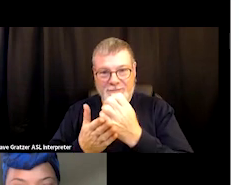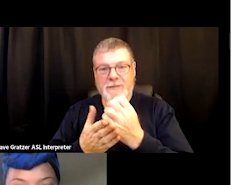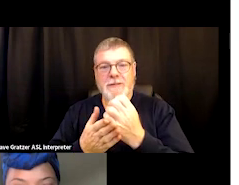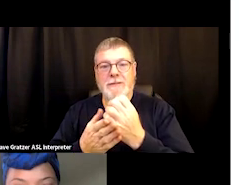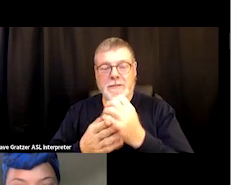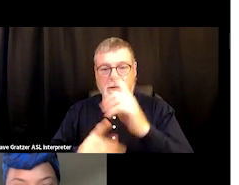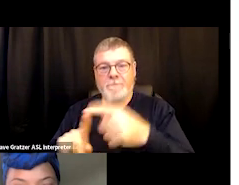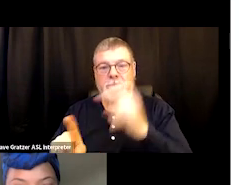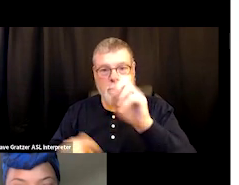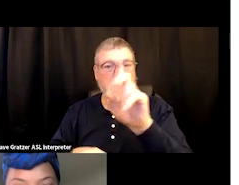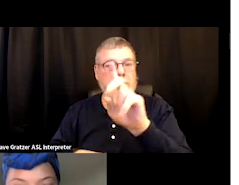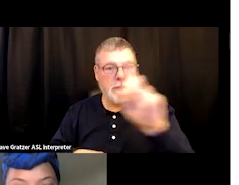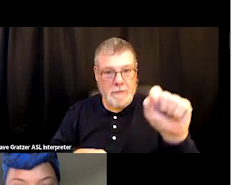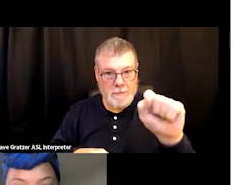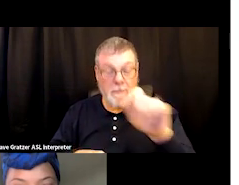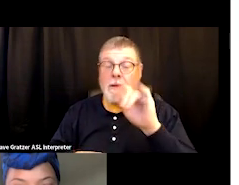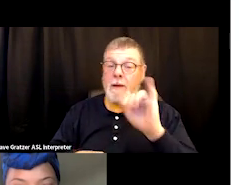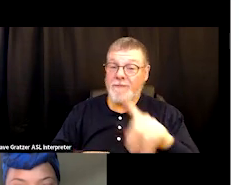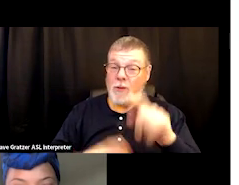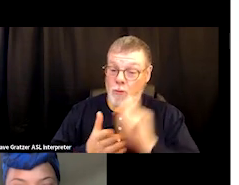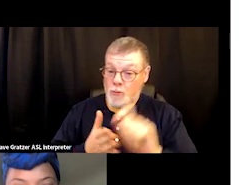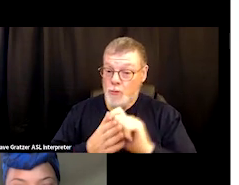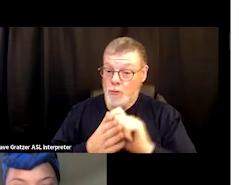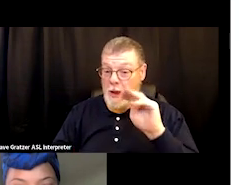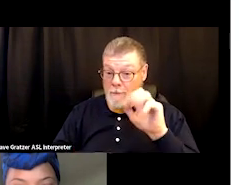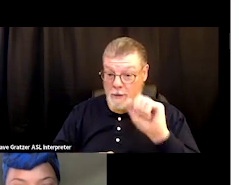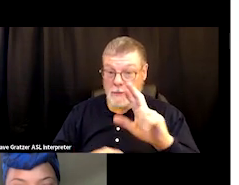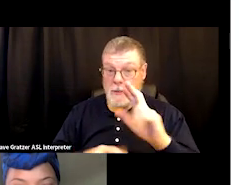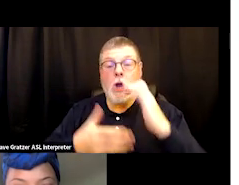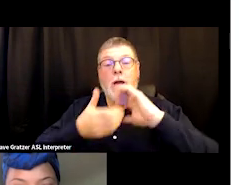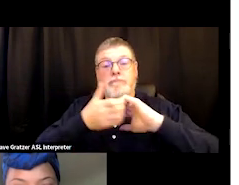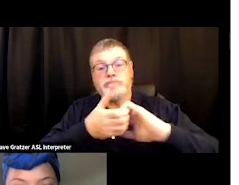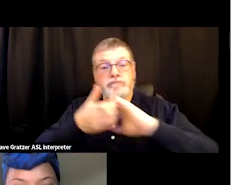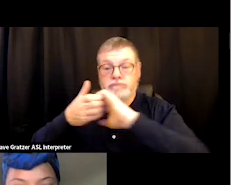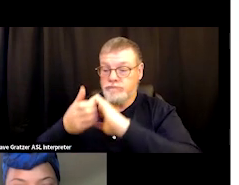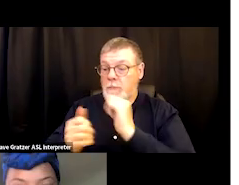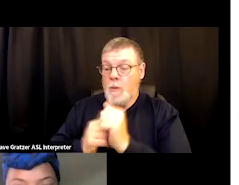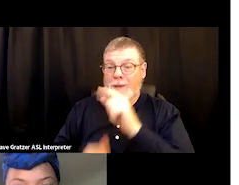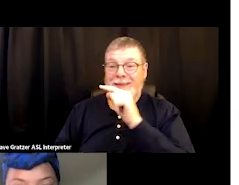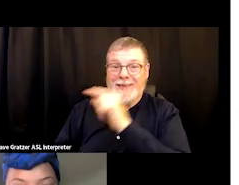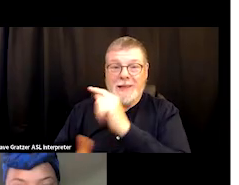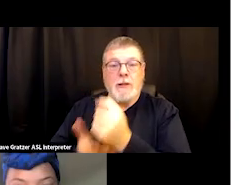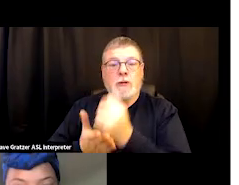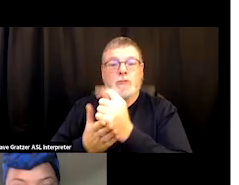So if you're able to write a medical summary report and partner with the applicant's treating doctor